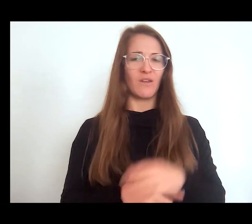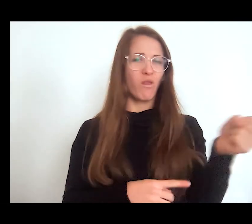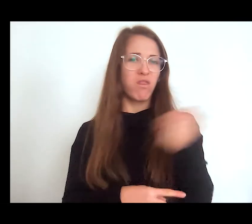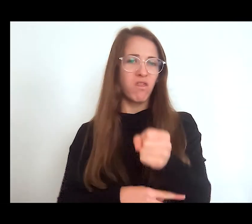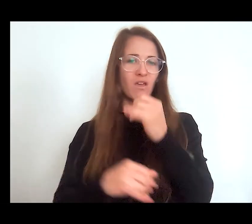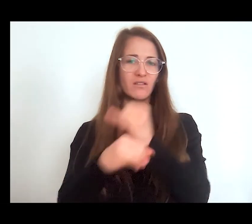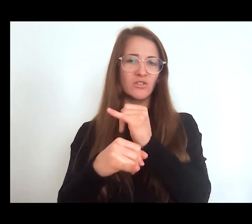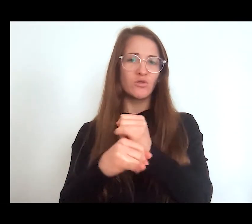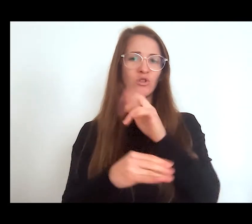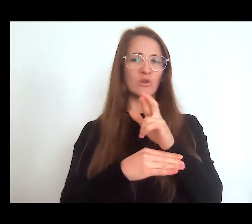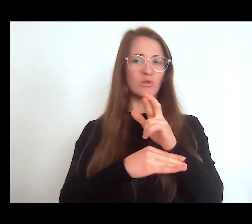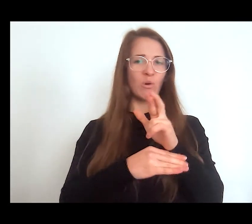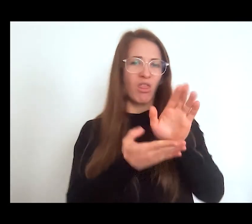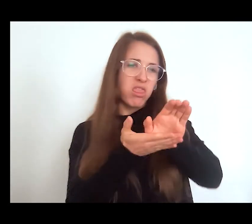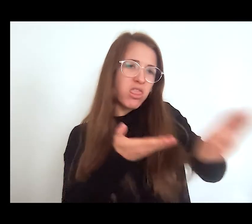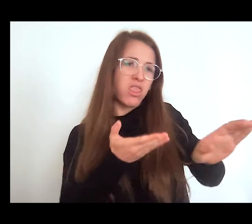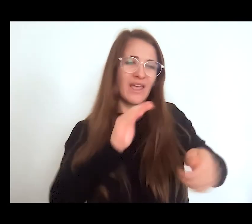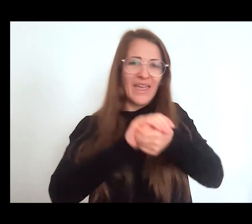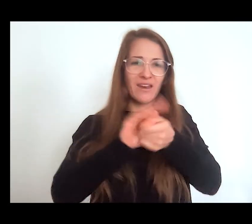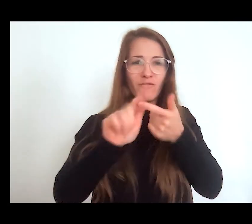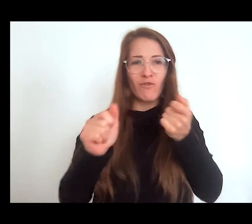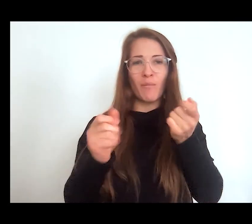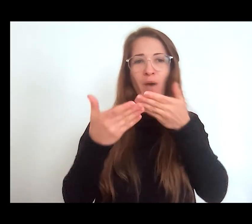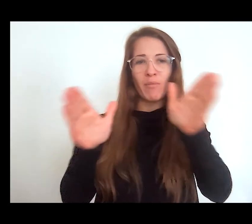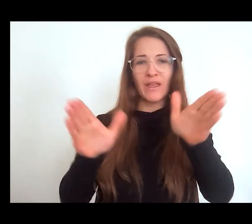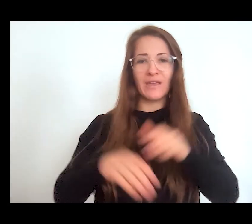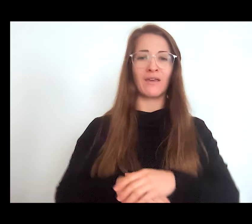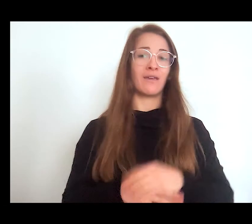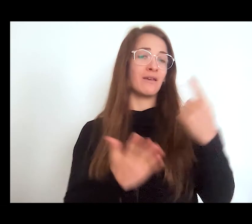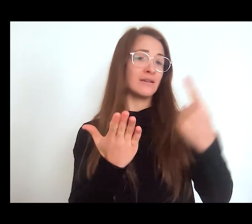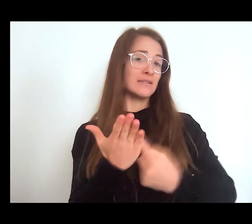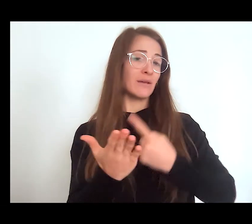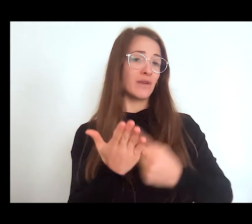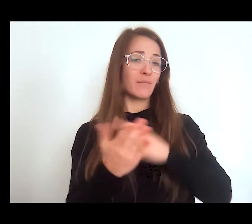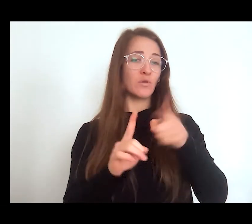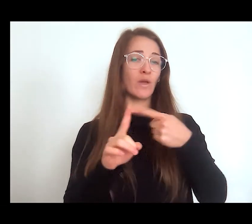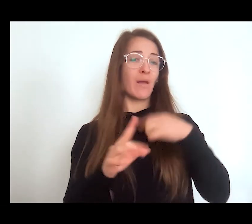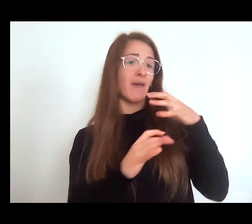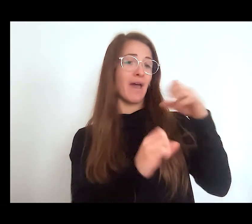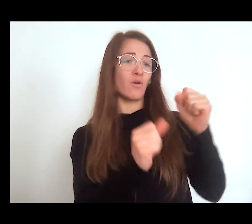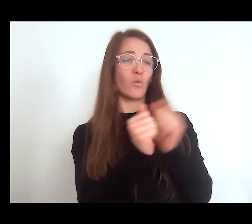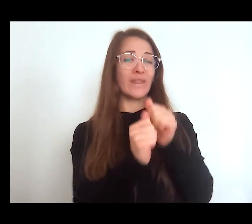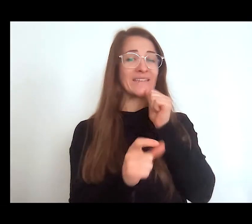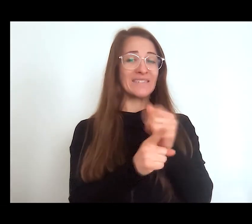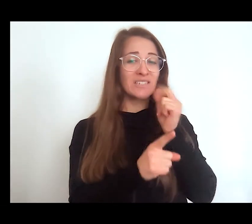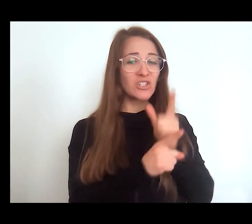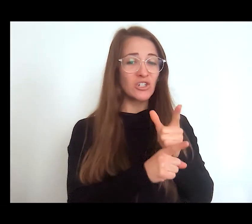NEVER BELONGED AND THEY WERE PUT IN INSTITUTIONS OR OUT OF THE PUBLIC EYE AND SOMETIMES WHEN I